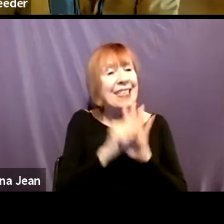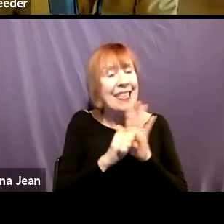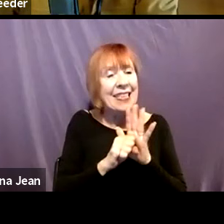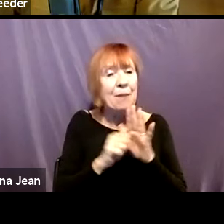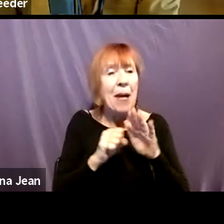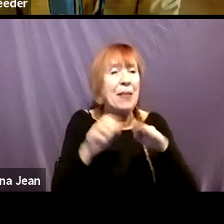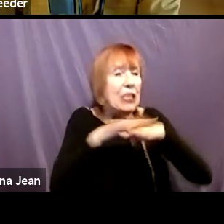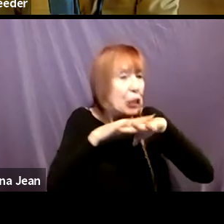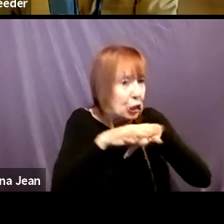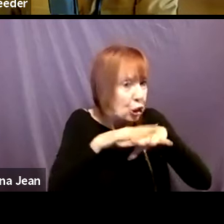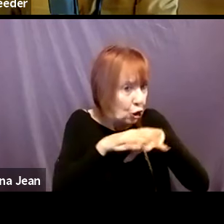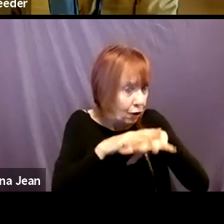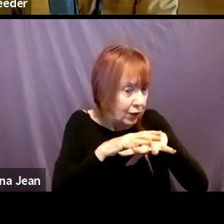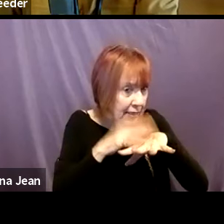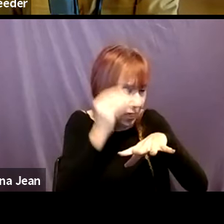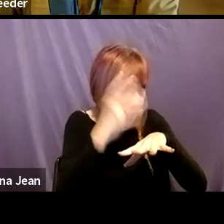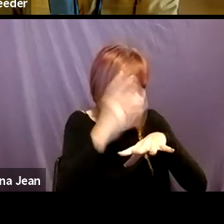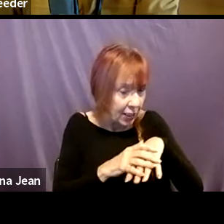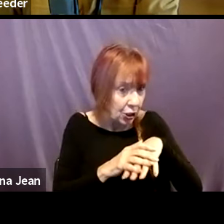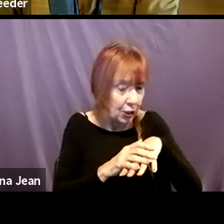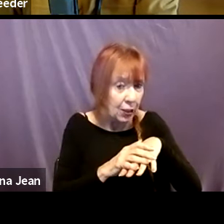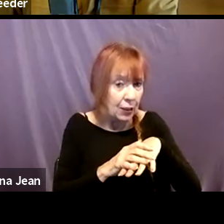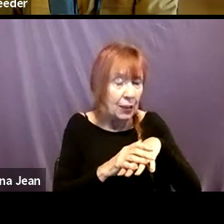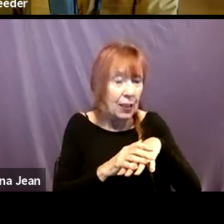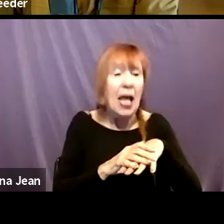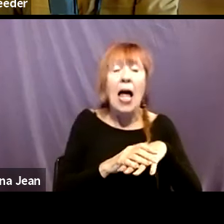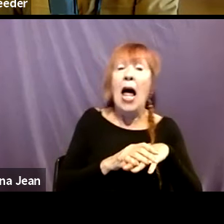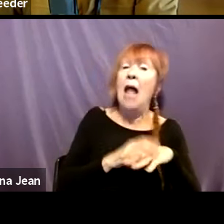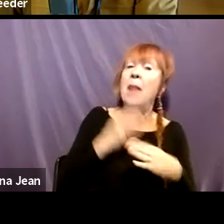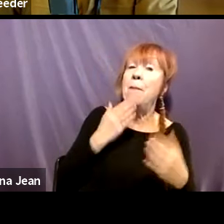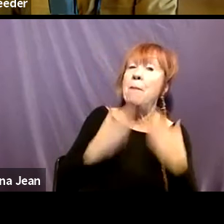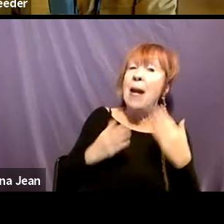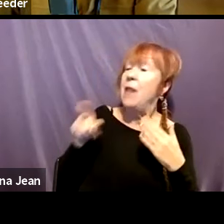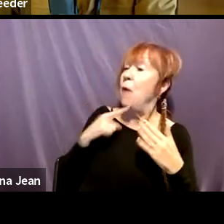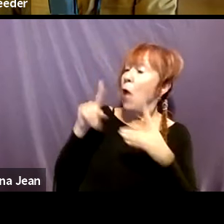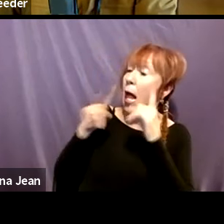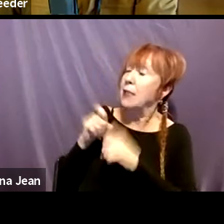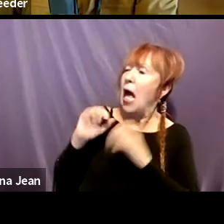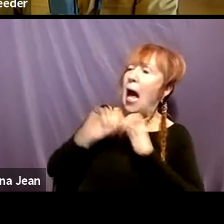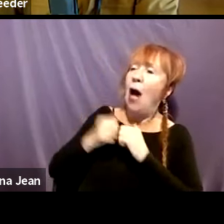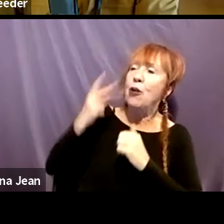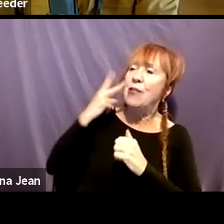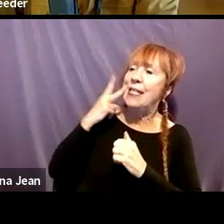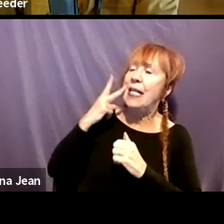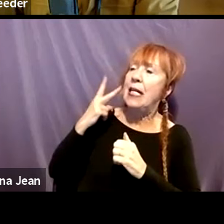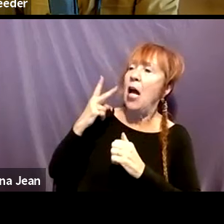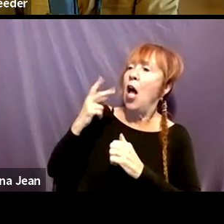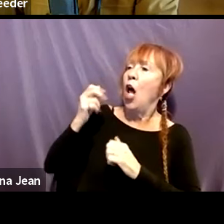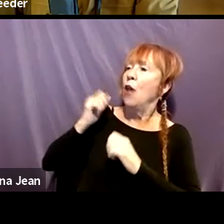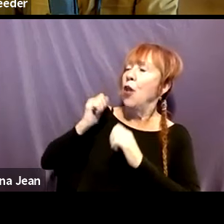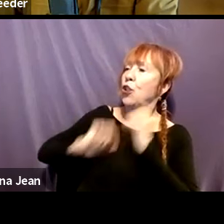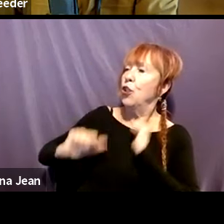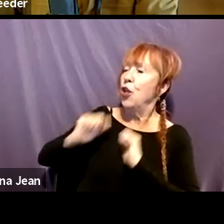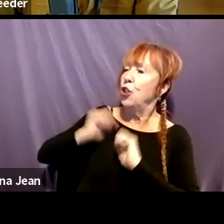and they will probably say, "How do you see this show ending, "or how do you see this show sustaining for like five, six seasons?".